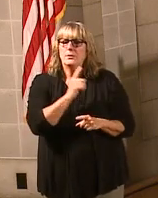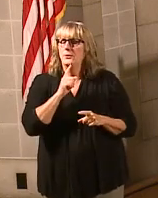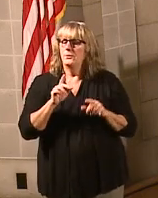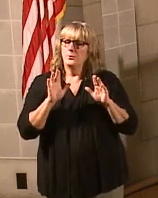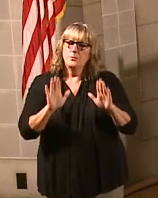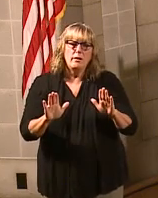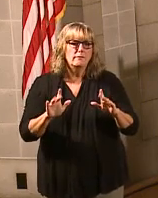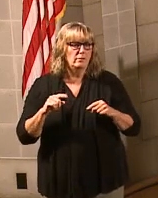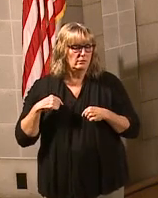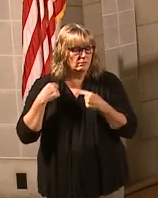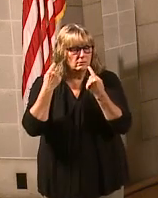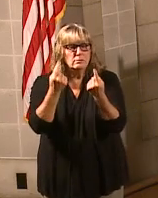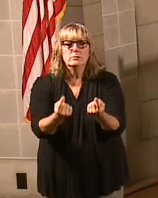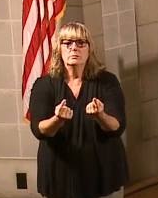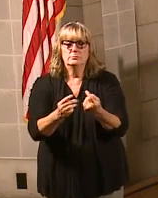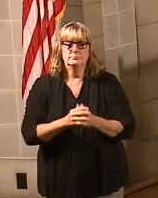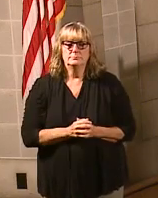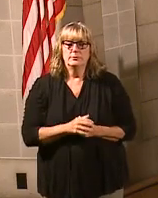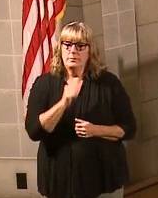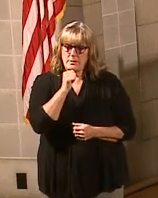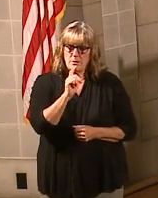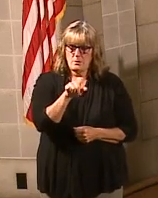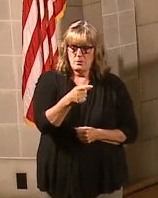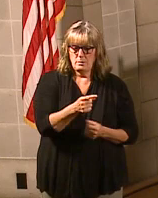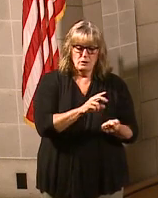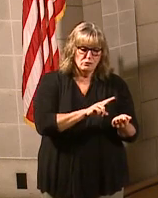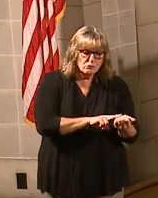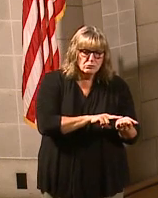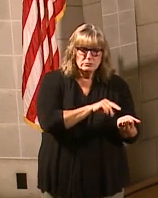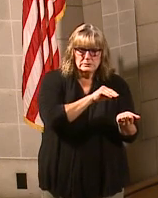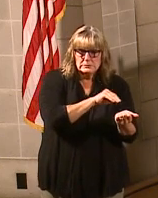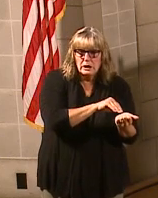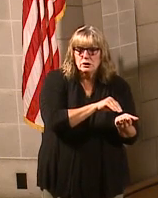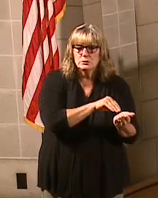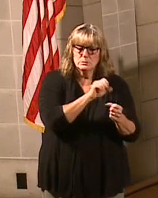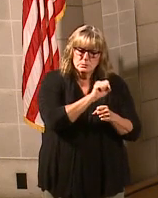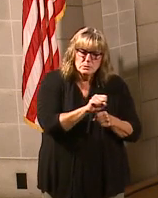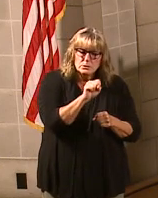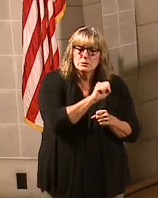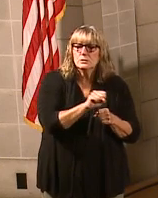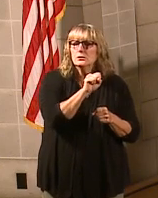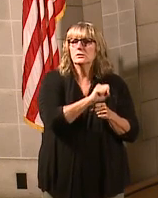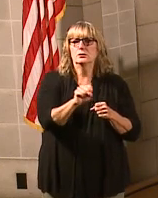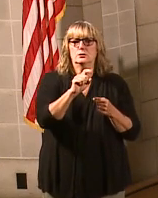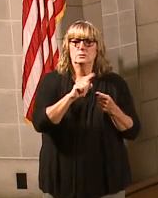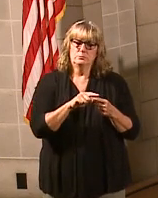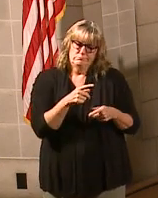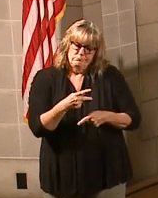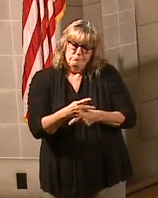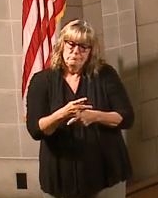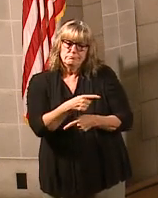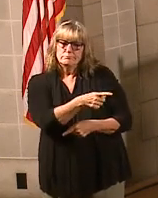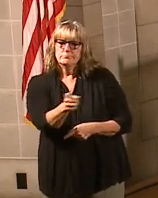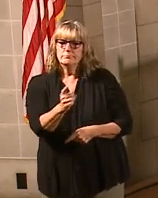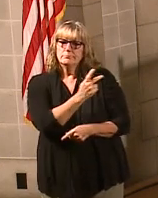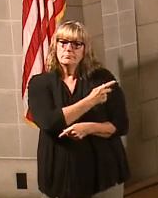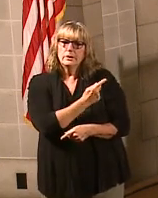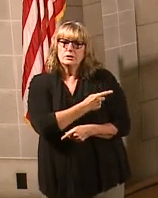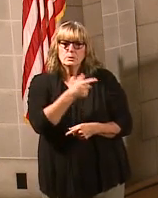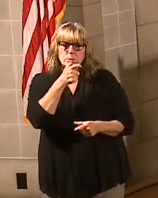AND I WANT TO THANK ALL OF OUR HOSPITAL SYSTEMS HERE IN THE STATE BECAUSE THEY HAVE BEEN FANTASTIC THROUGHOUT THIS